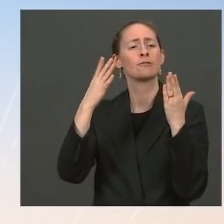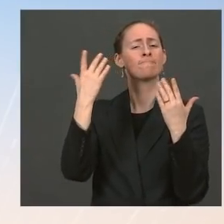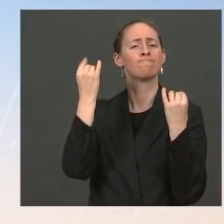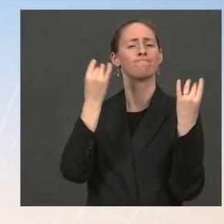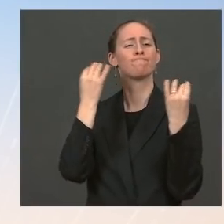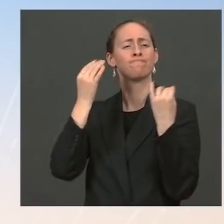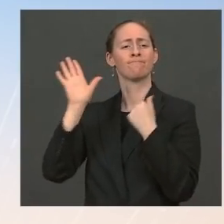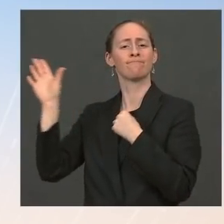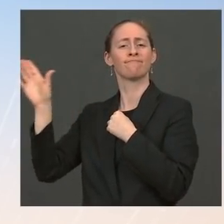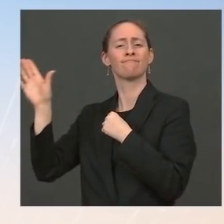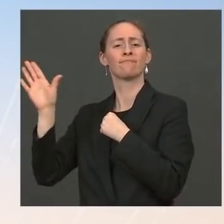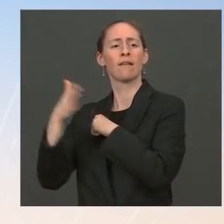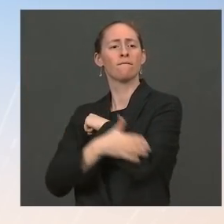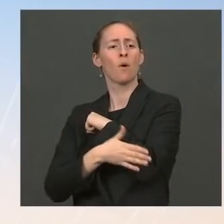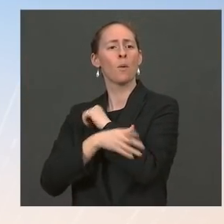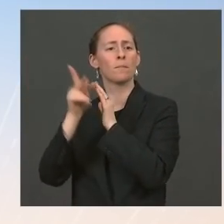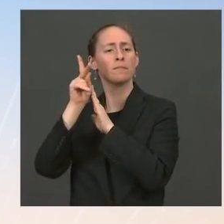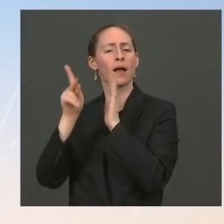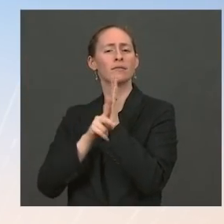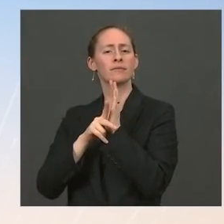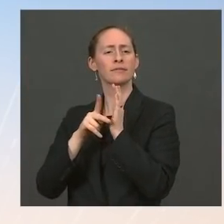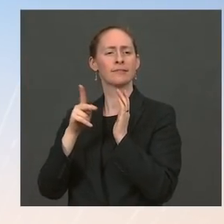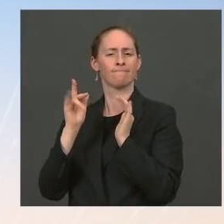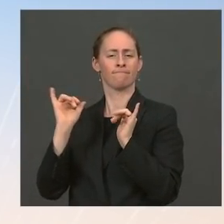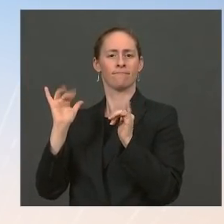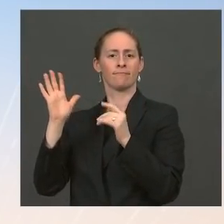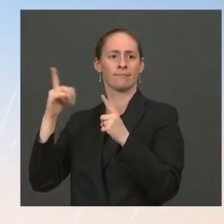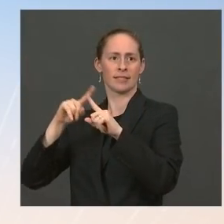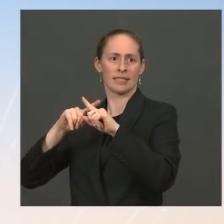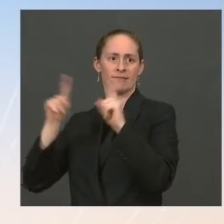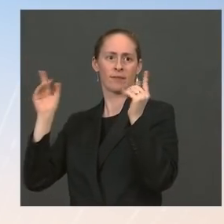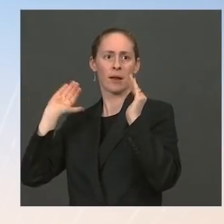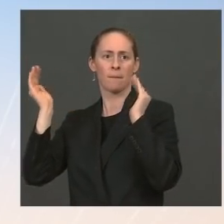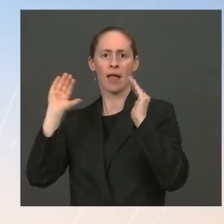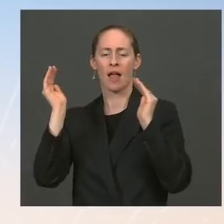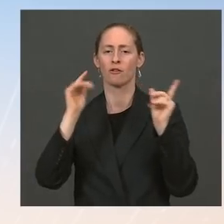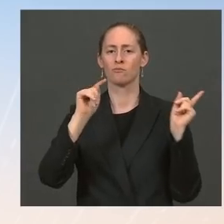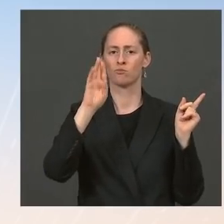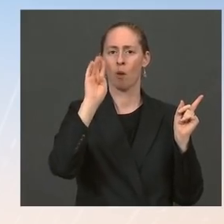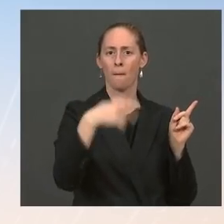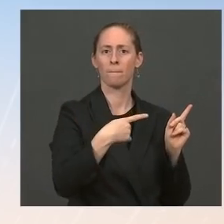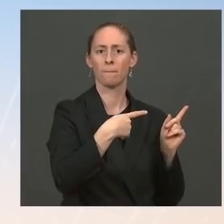President Trump on tone, but on substance, in some of the ways, it's very similar